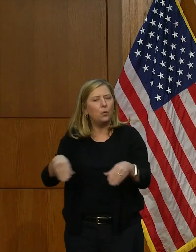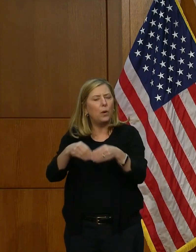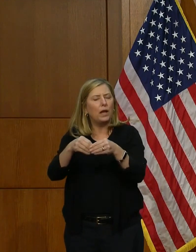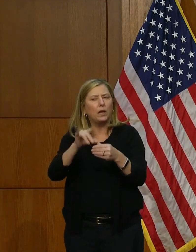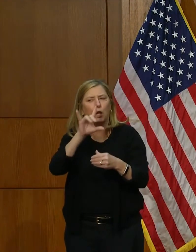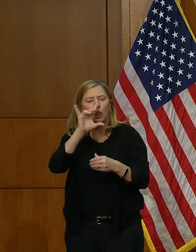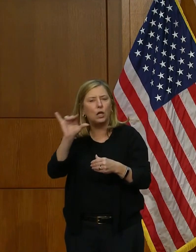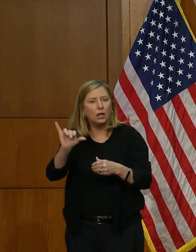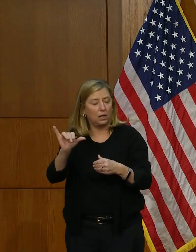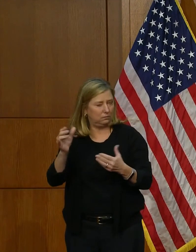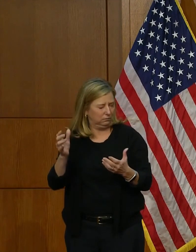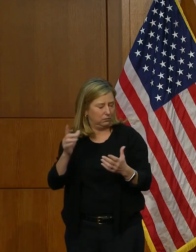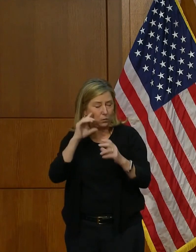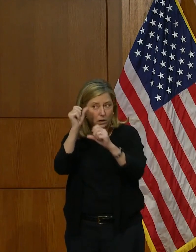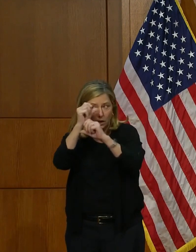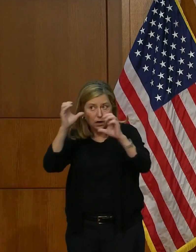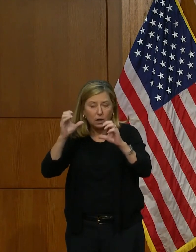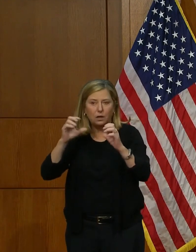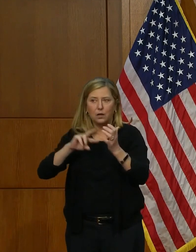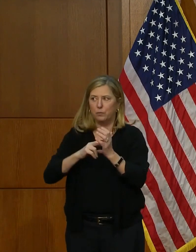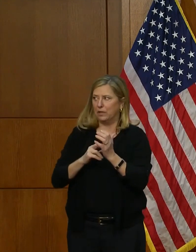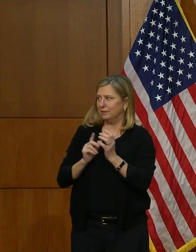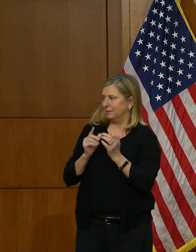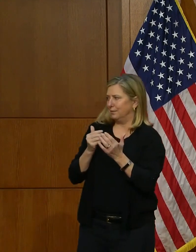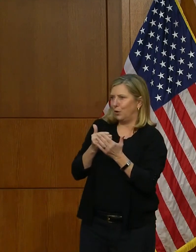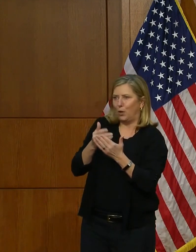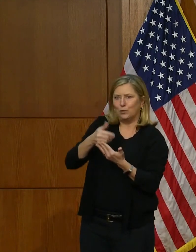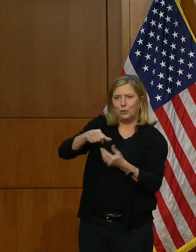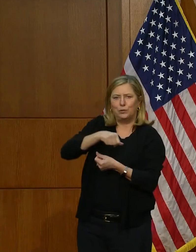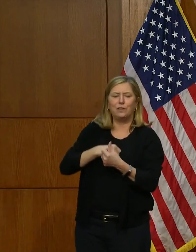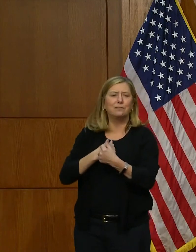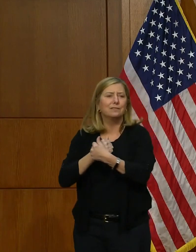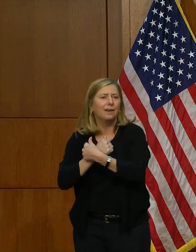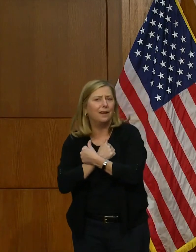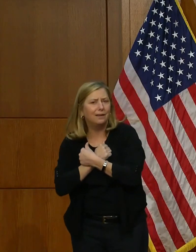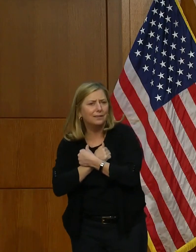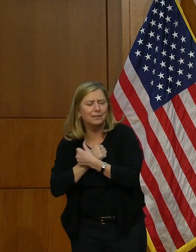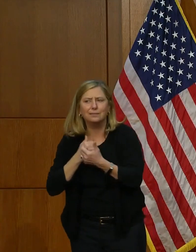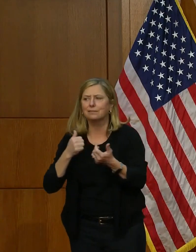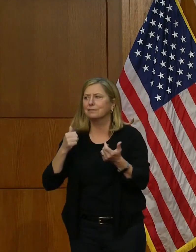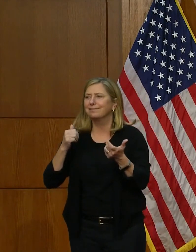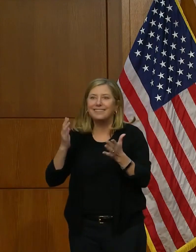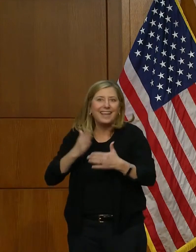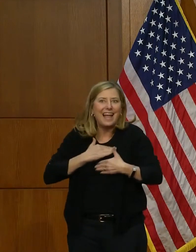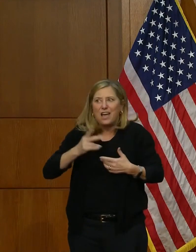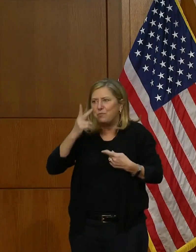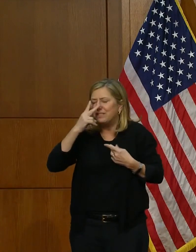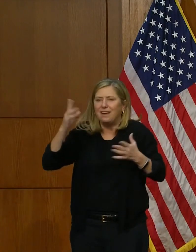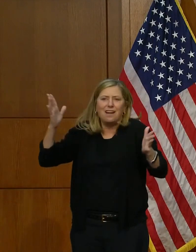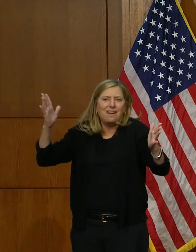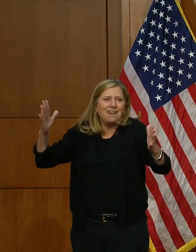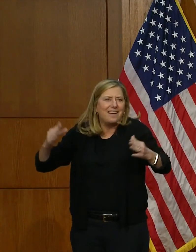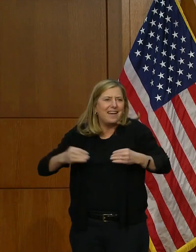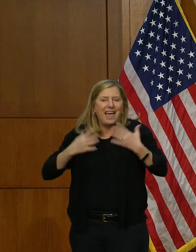TO THINK ABOUT WHAT HAPPENS AT WEDDINGS. AND IF YOU THINK ABOUT WHAT HAPPENS, PEOPLE ARE